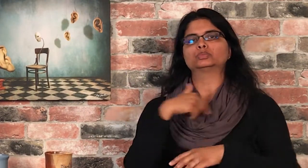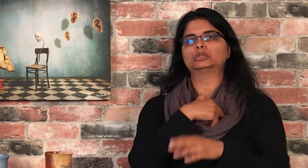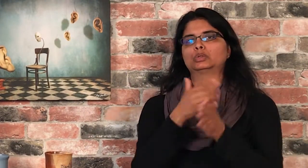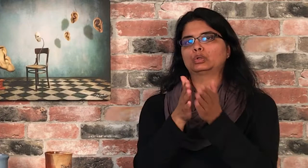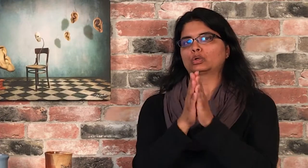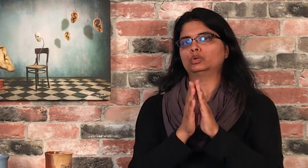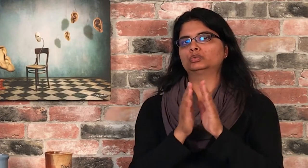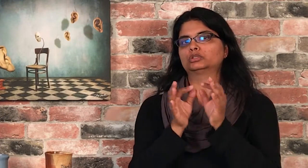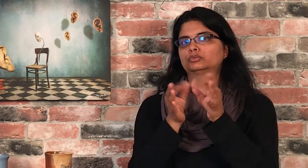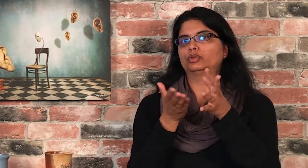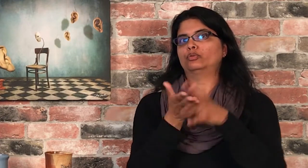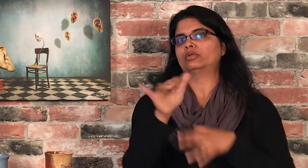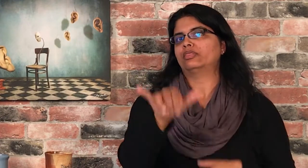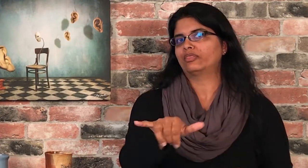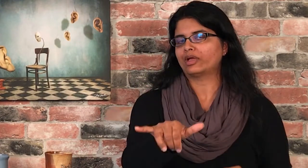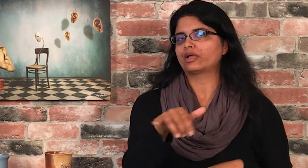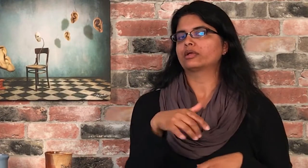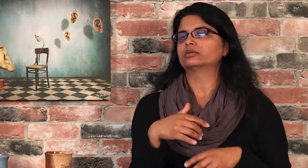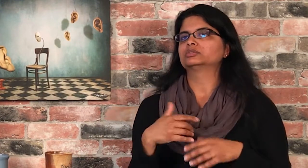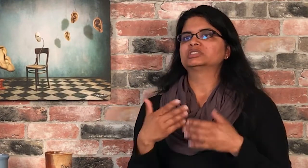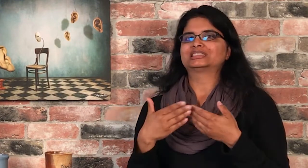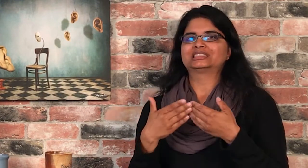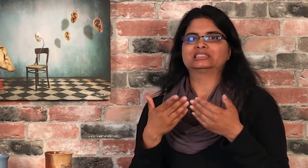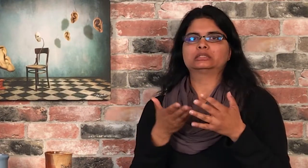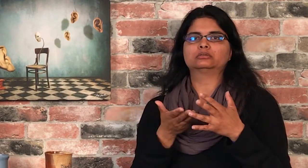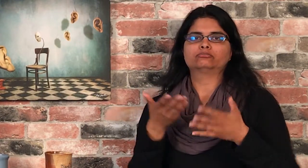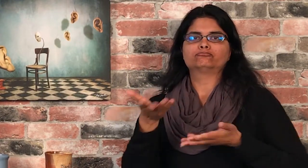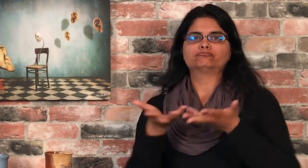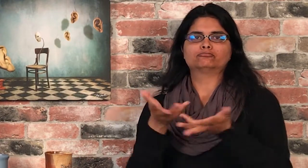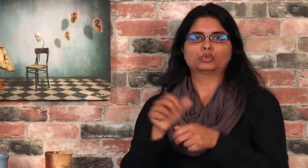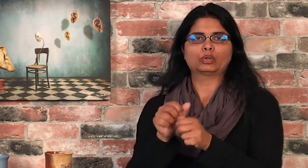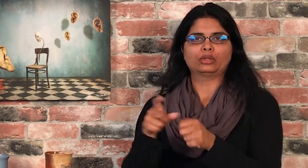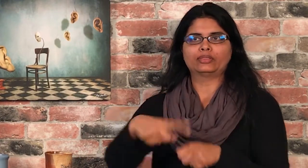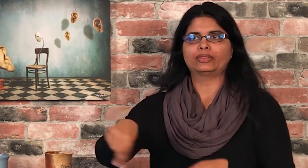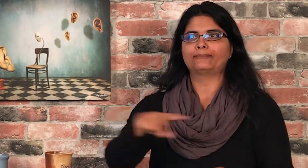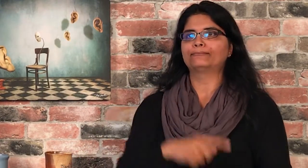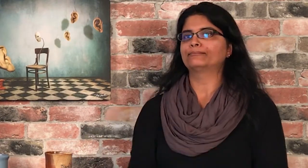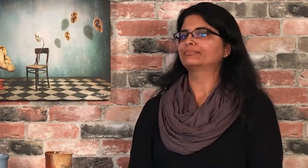We will request interpreters through the platform which makes it easier to work with them.